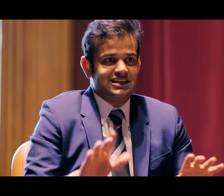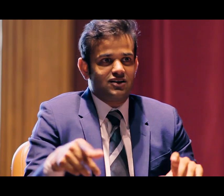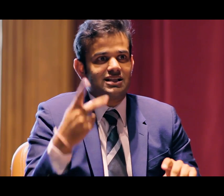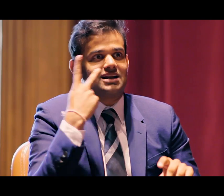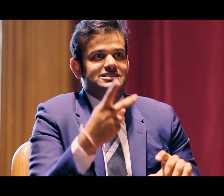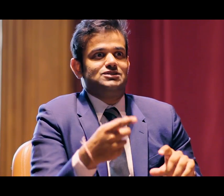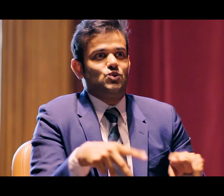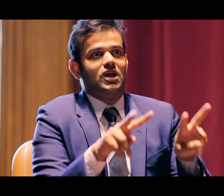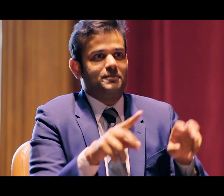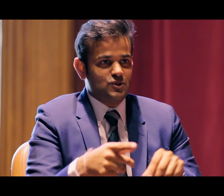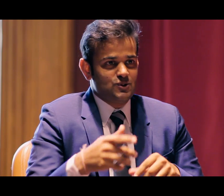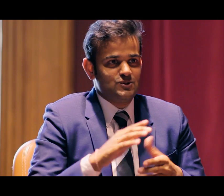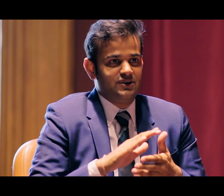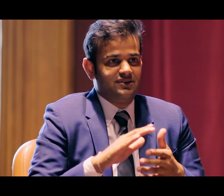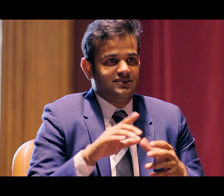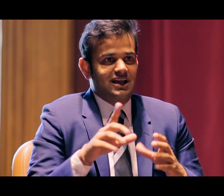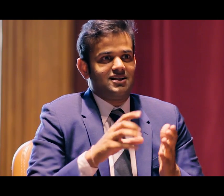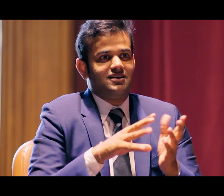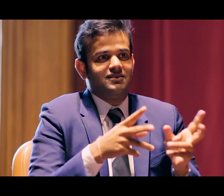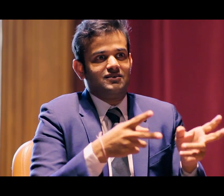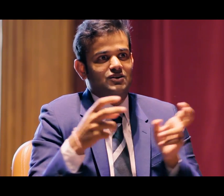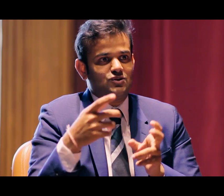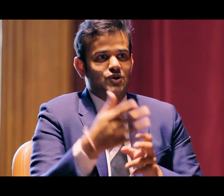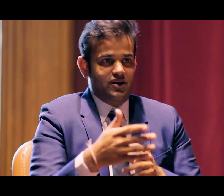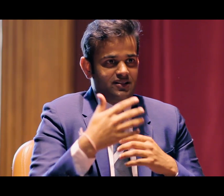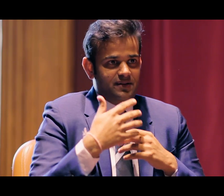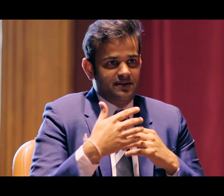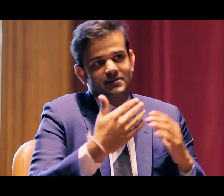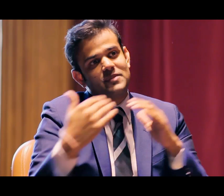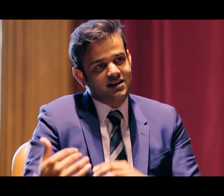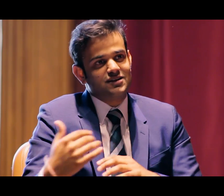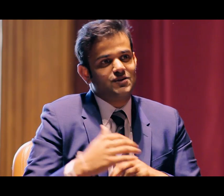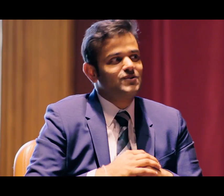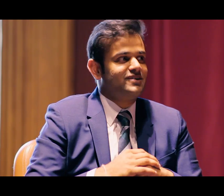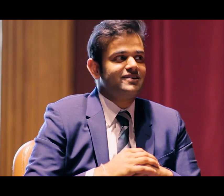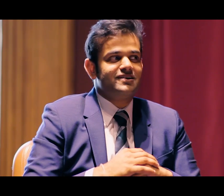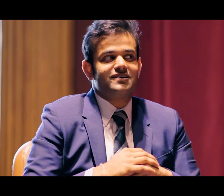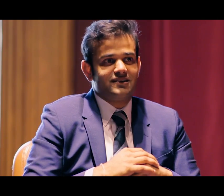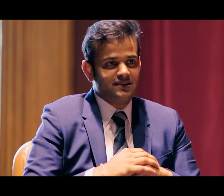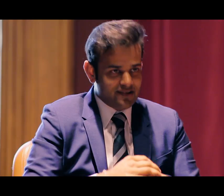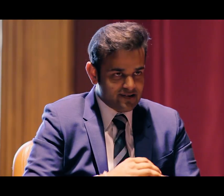Very true, that is wonderful to see. And it's wonderful to look up to you to be able to take that and you could also pass that on